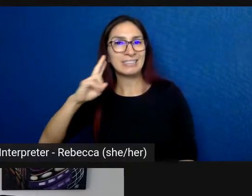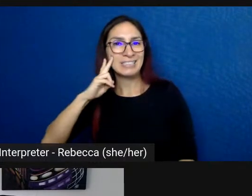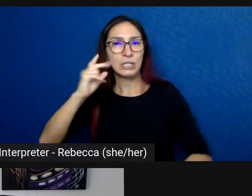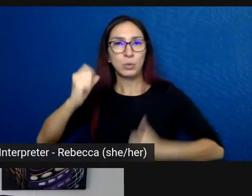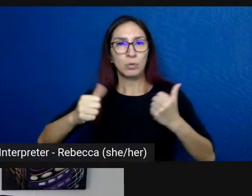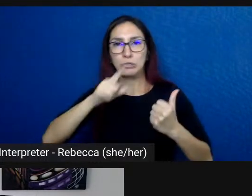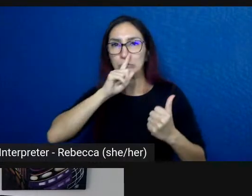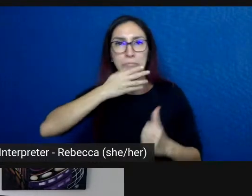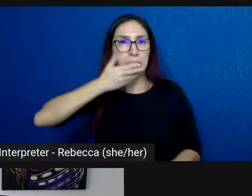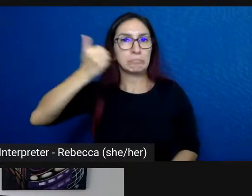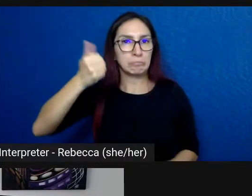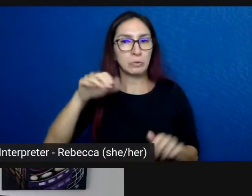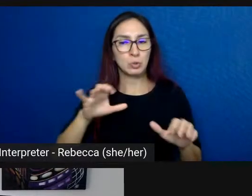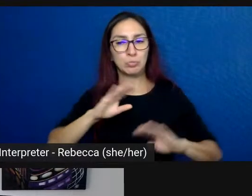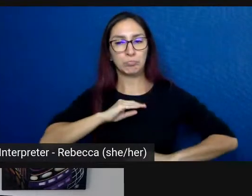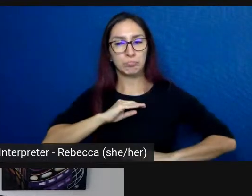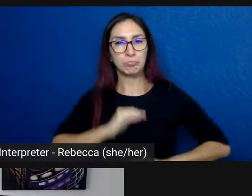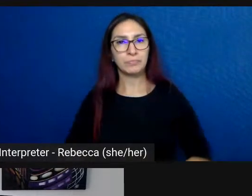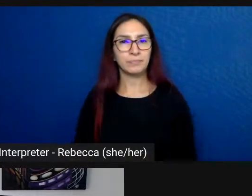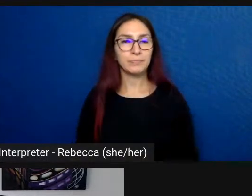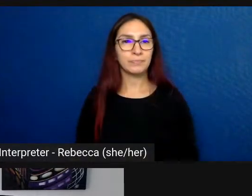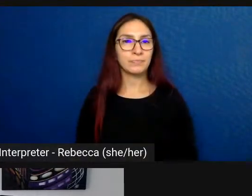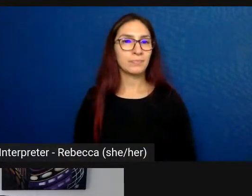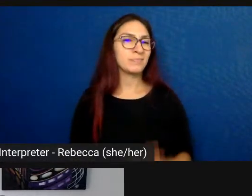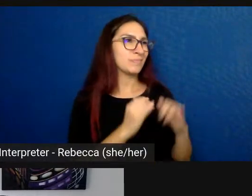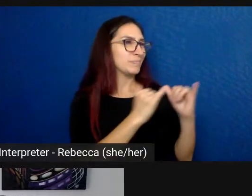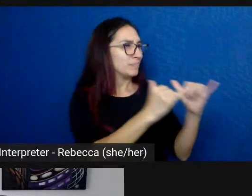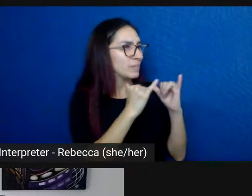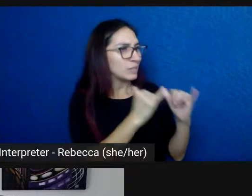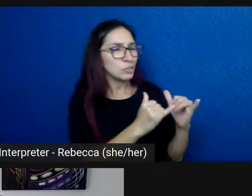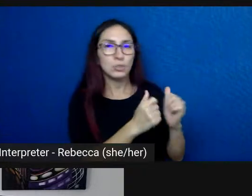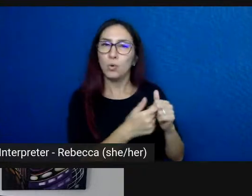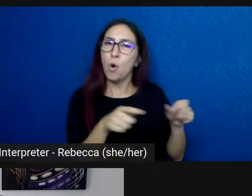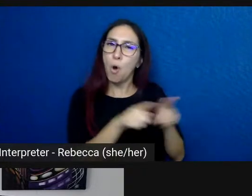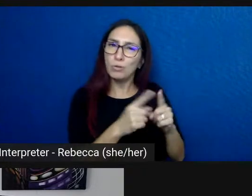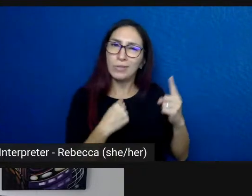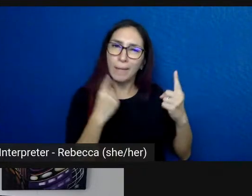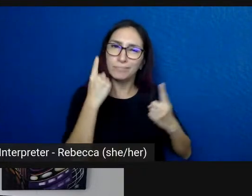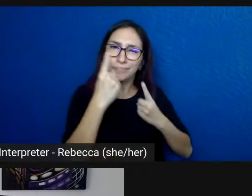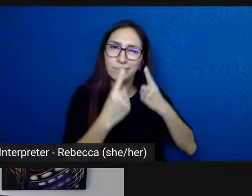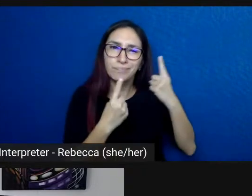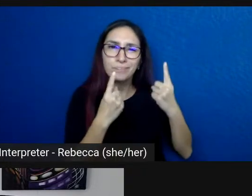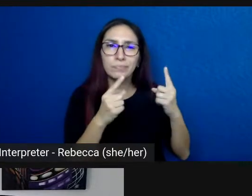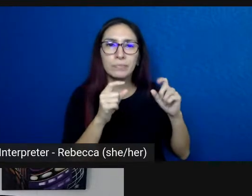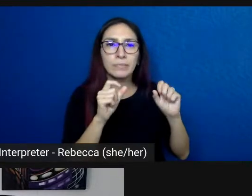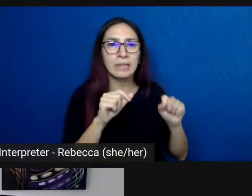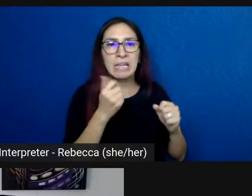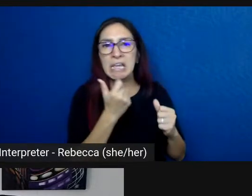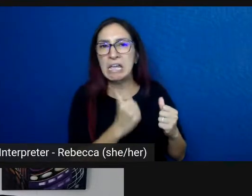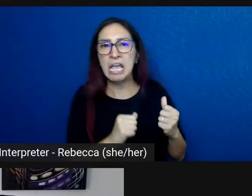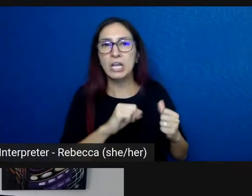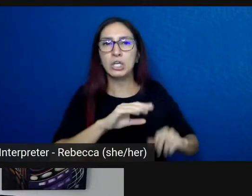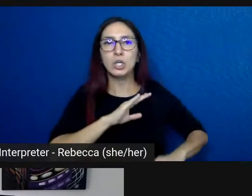as I would be curious myself to test out a few Plugins and see which ones do a good job of it.